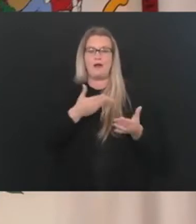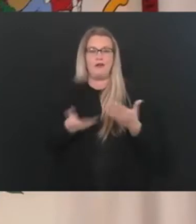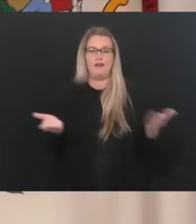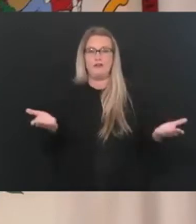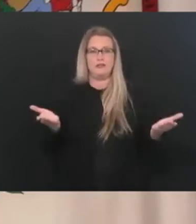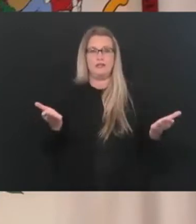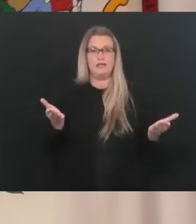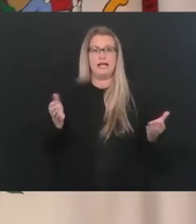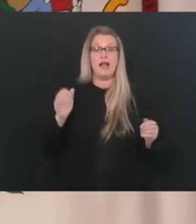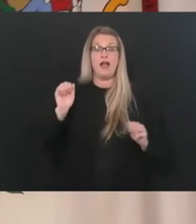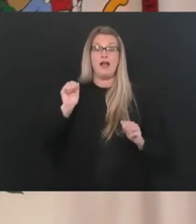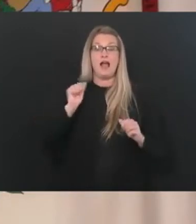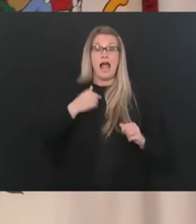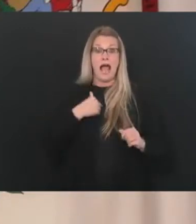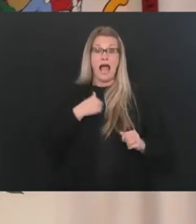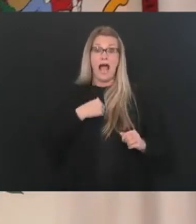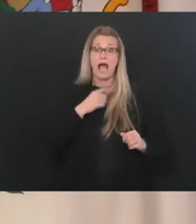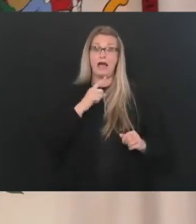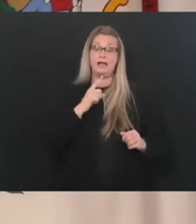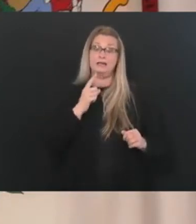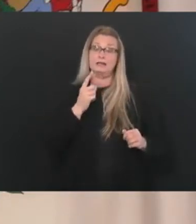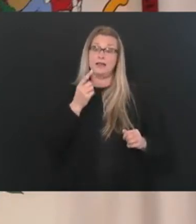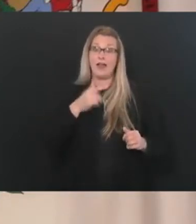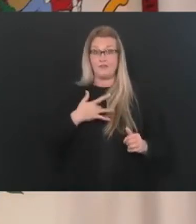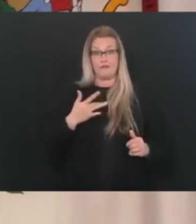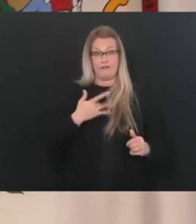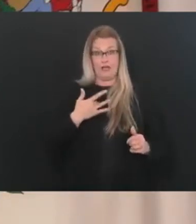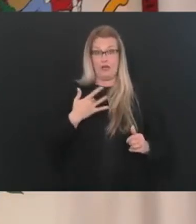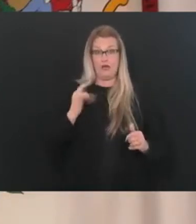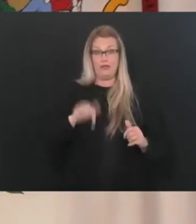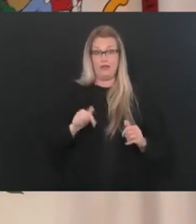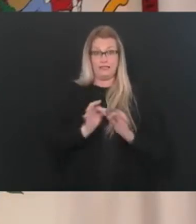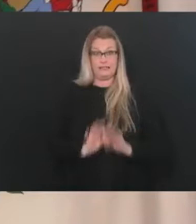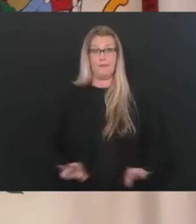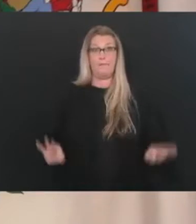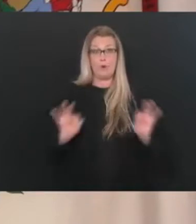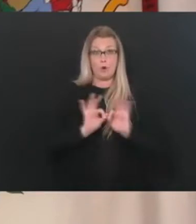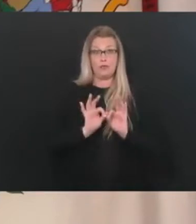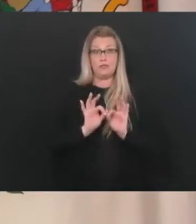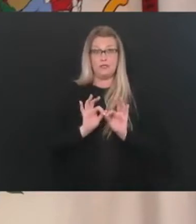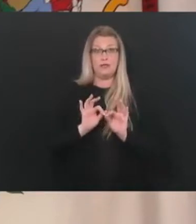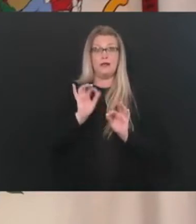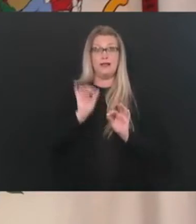THE PUBLIC HEALTH WORKERS, FIRST RESPONDERS, SOCIAL SERVICE WORKERS, YOU KNOW, IT DOESN'T MATTER TO ME.